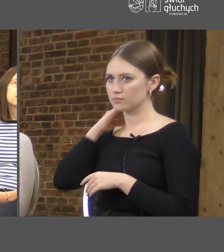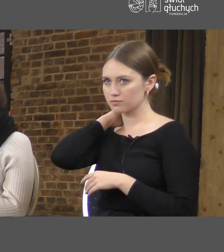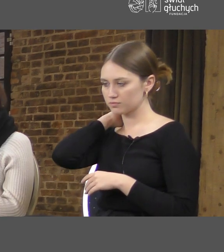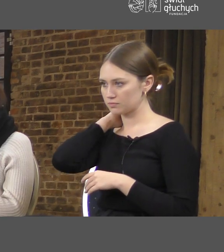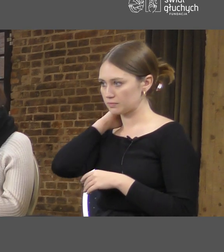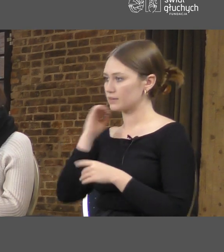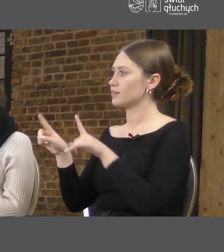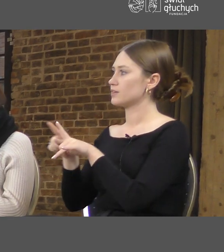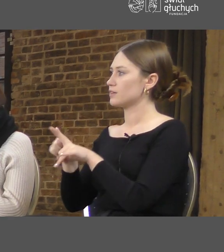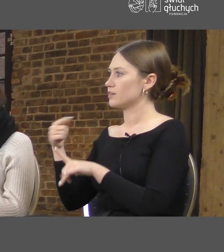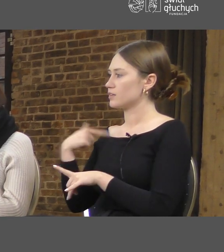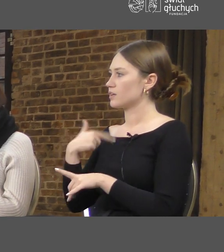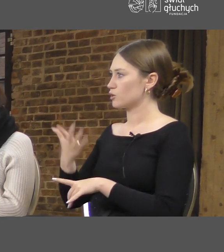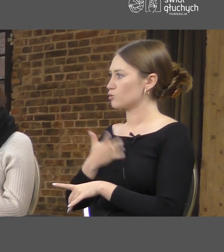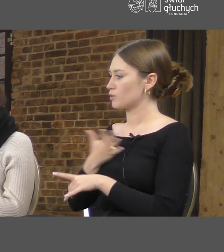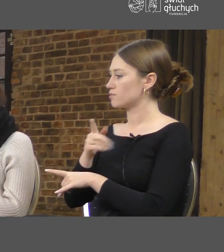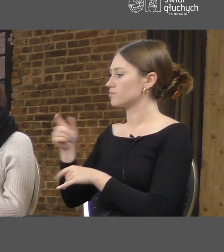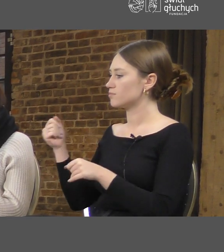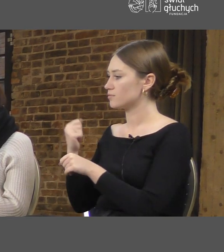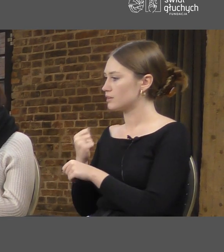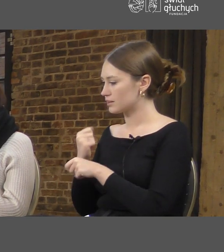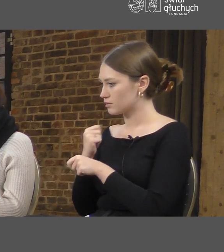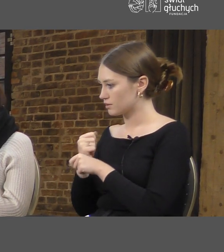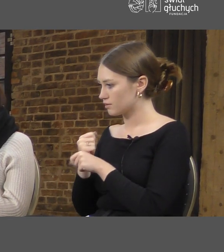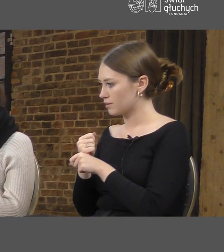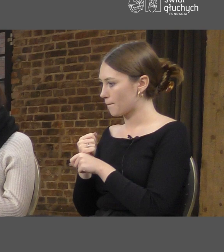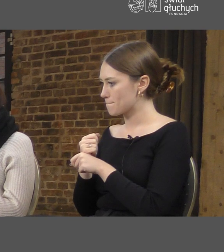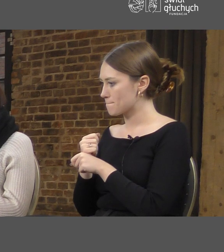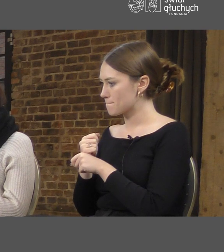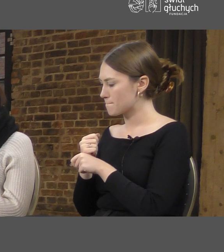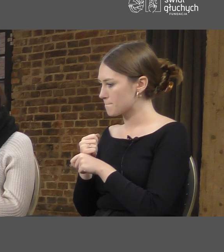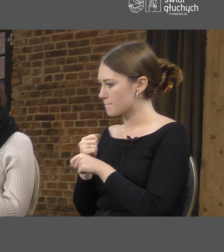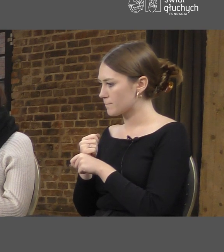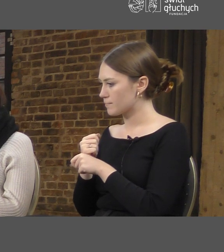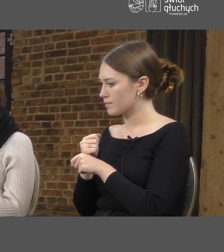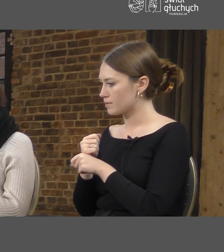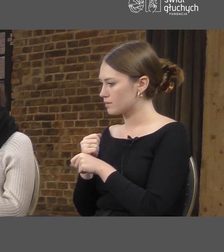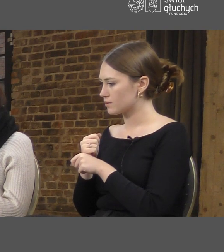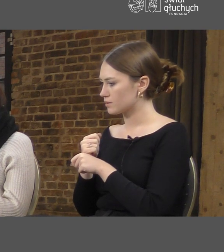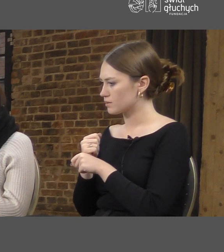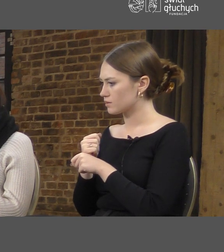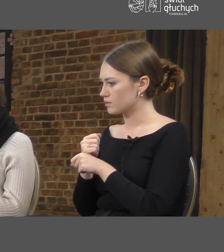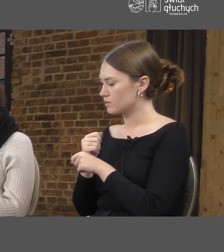[Veronica]: It seems to me, that if the employers, knew at least a little bit of sign language, it would already be so much easier.